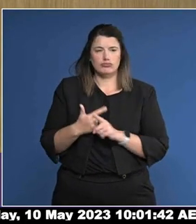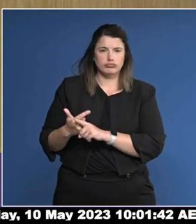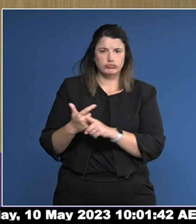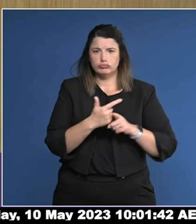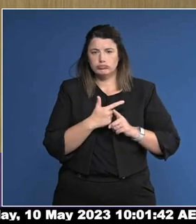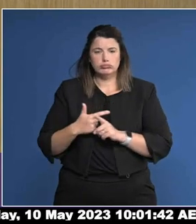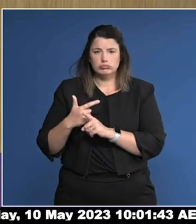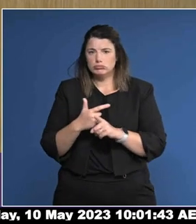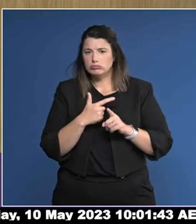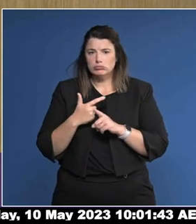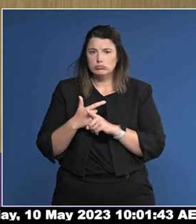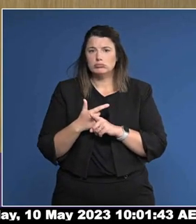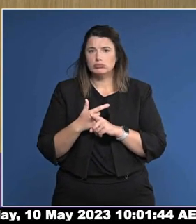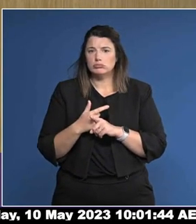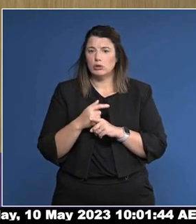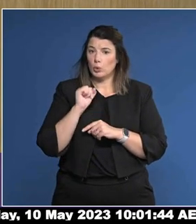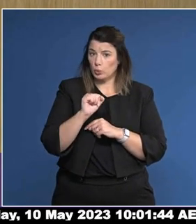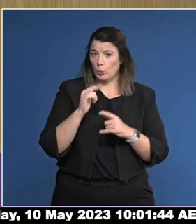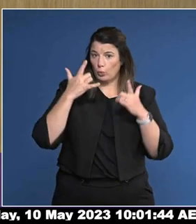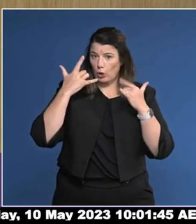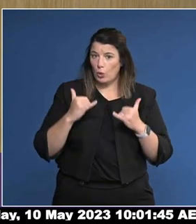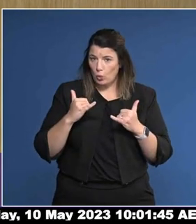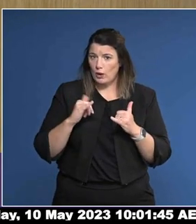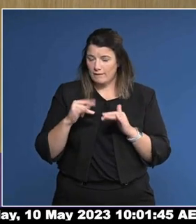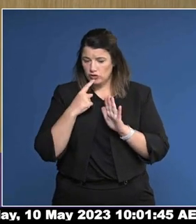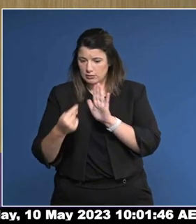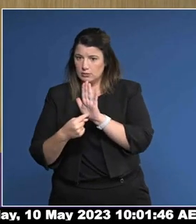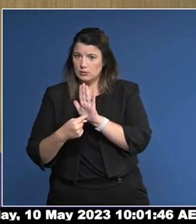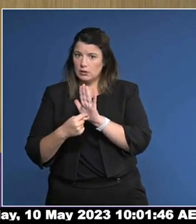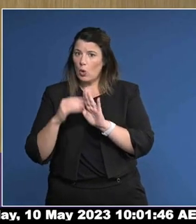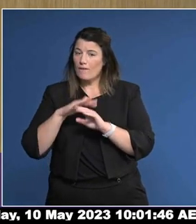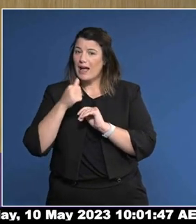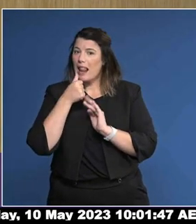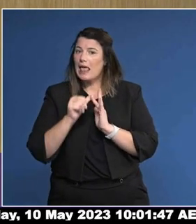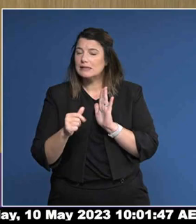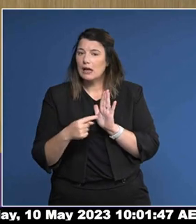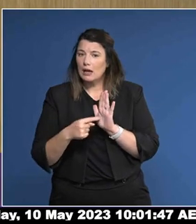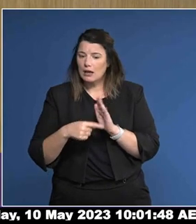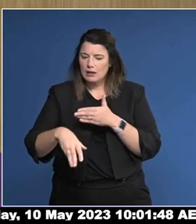McMillan drew to the witness's attention - Commissioners, it's at Annexure U of Mr